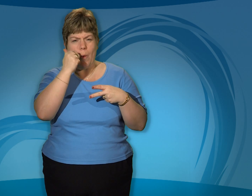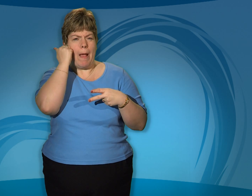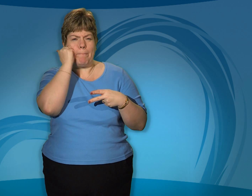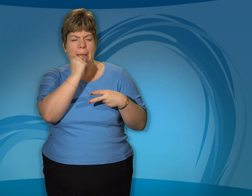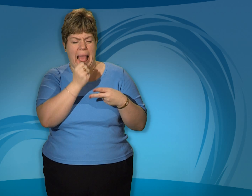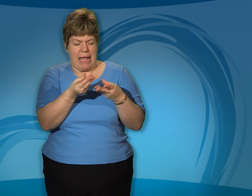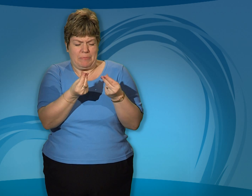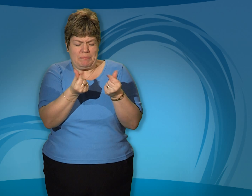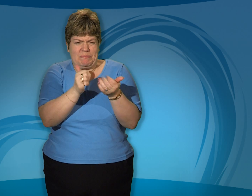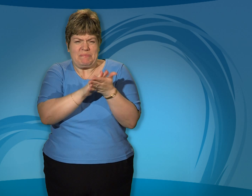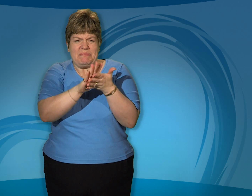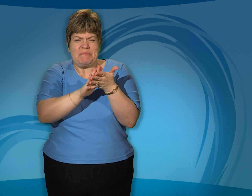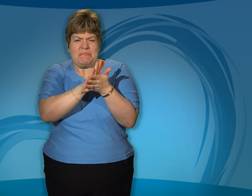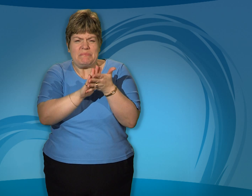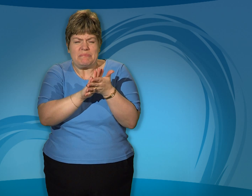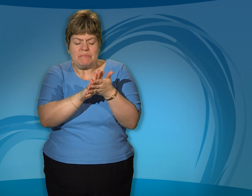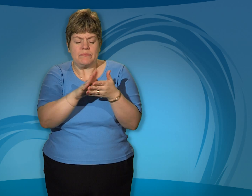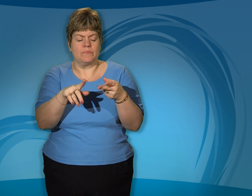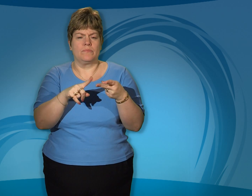Pass black tarry stools